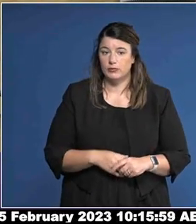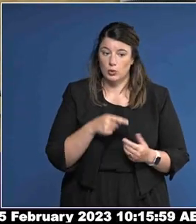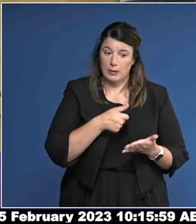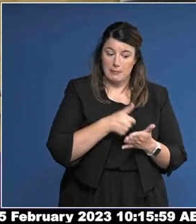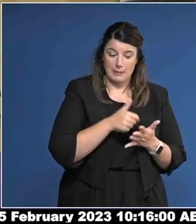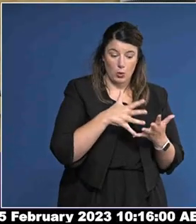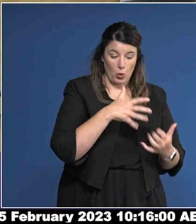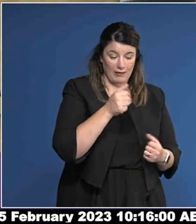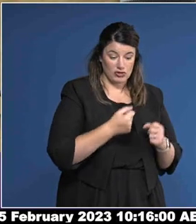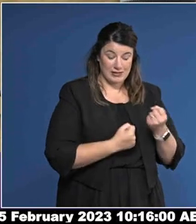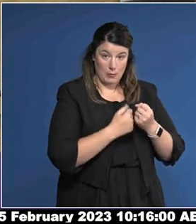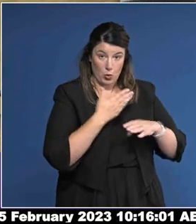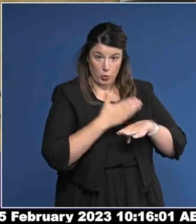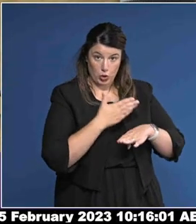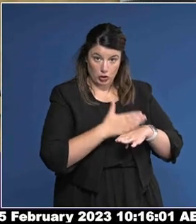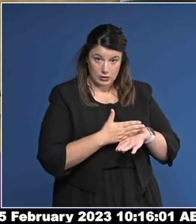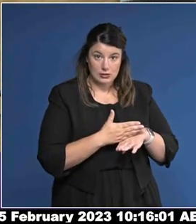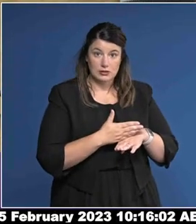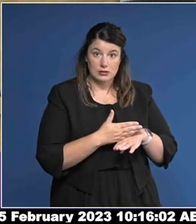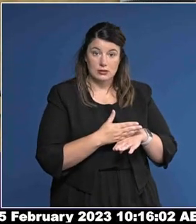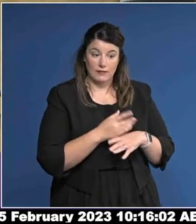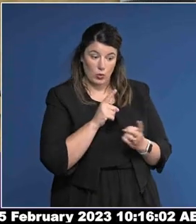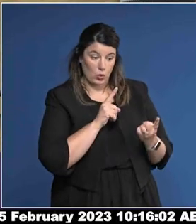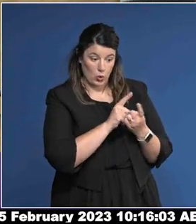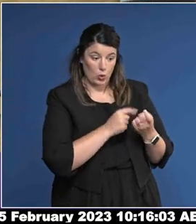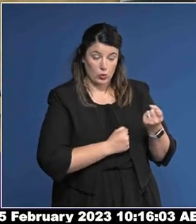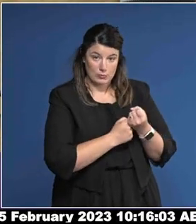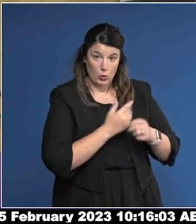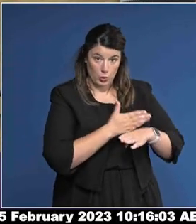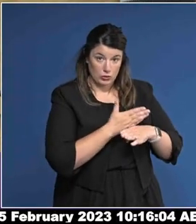so those in direct support - do you require the workers to have a Certificate III?